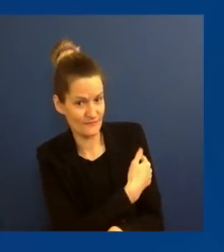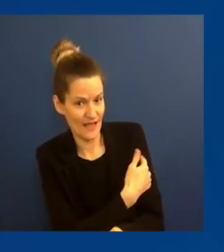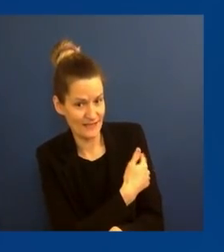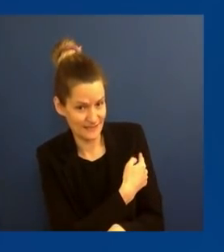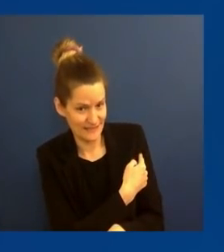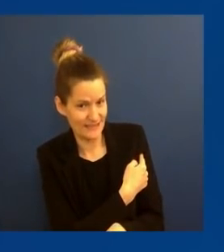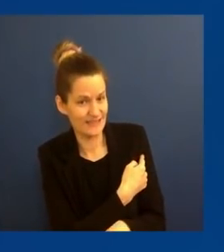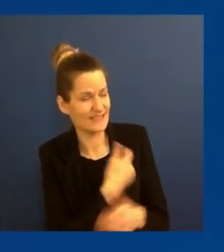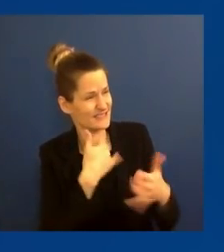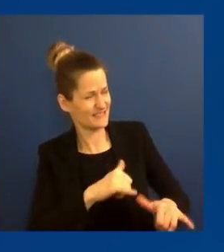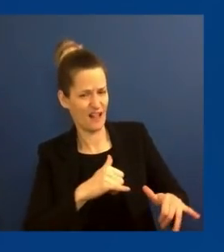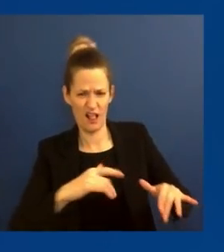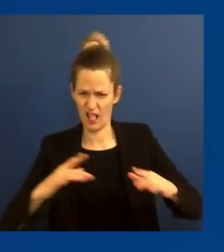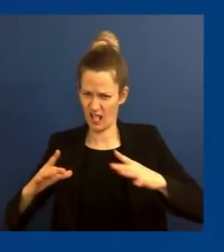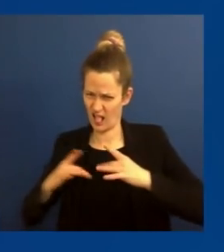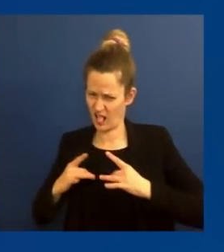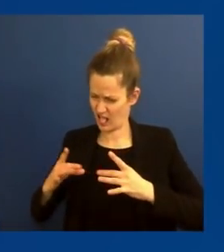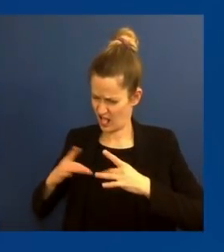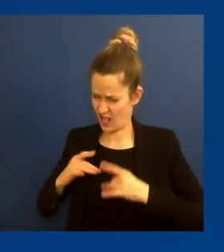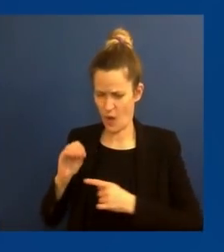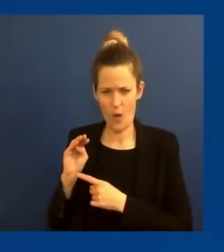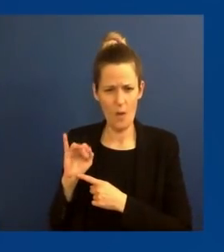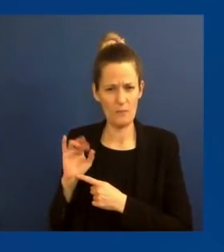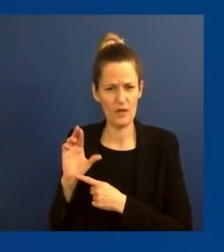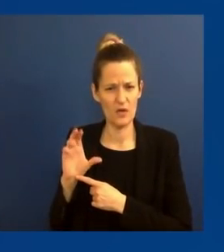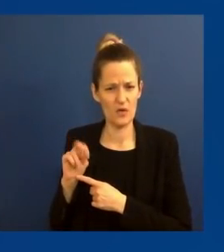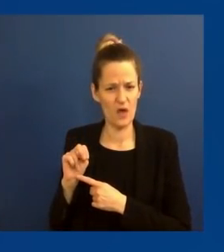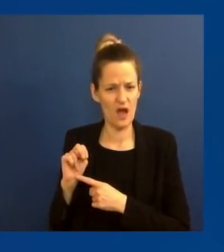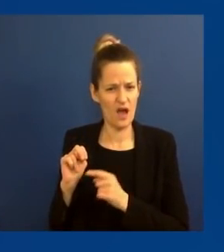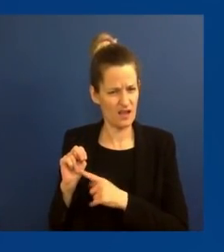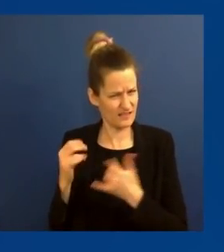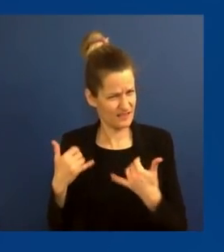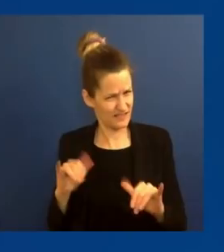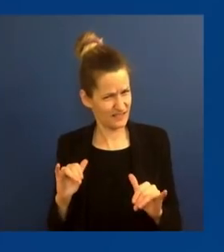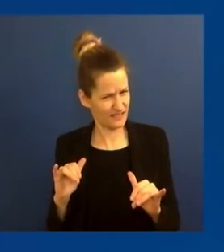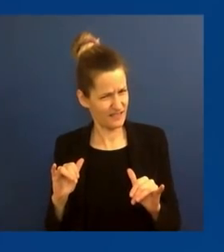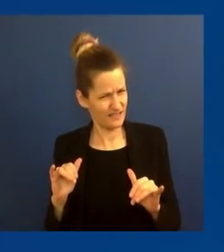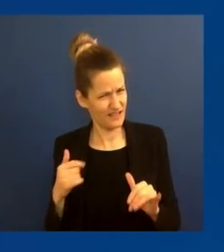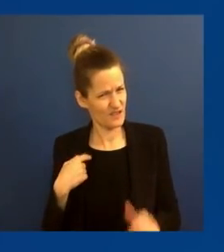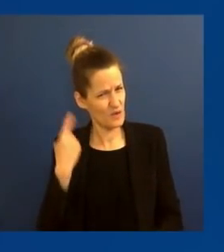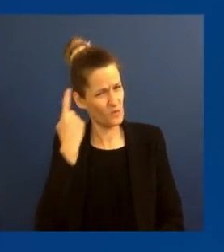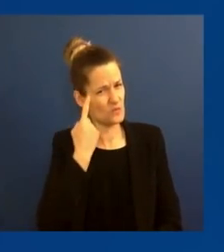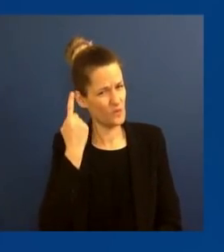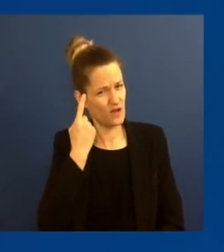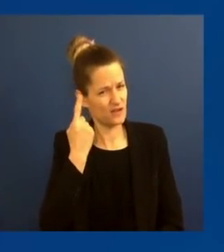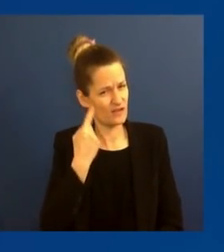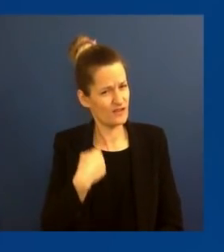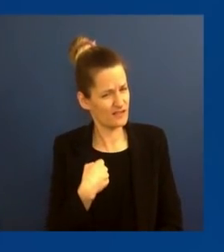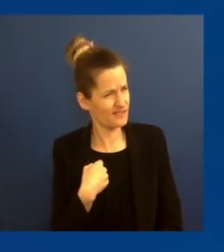want to know if they are protected against Omicron. And if so, for how long?